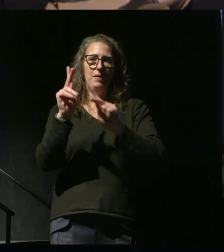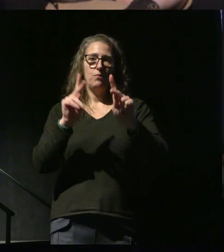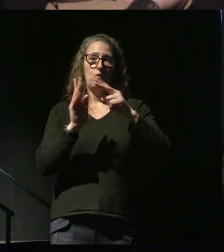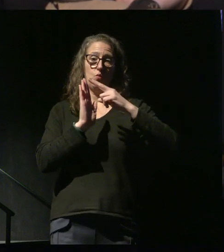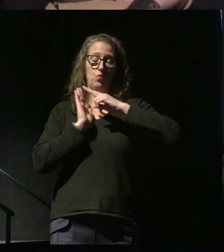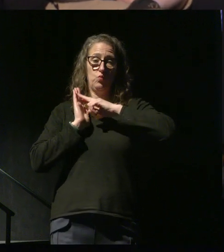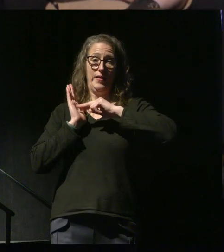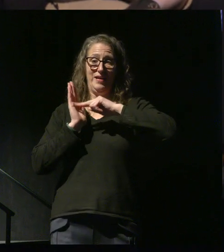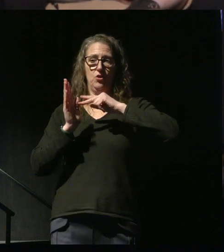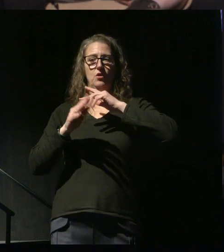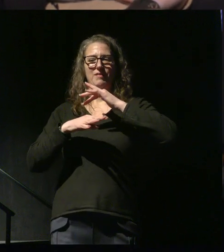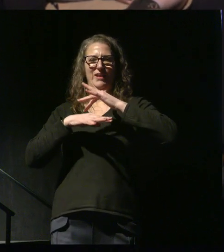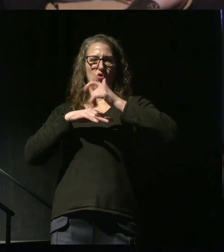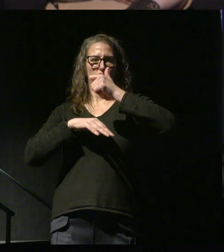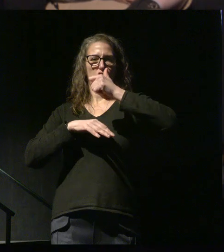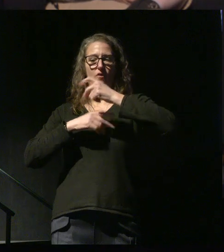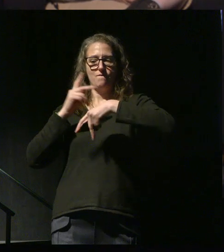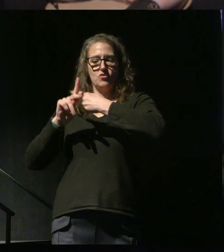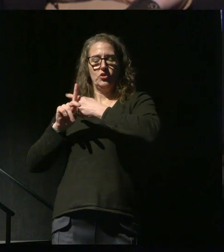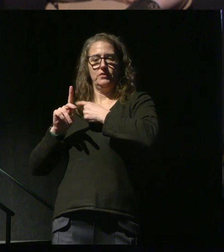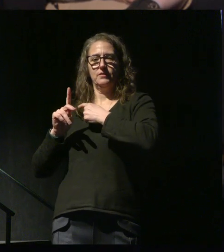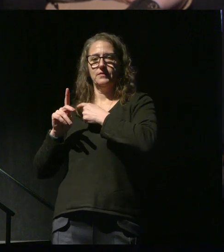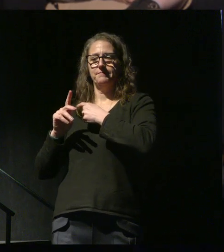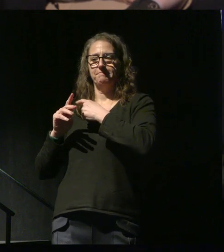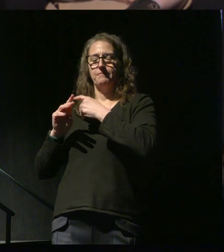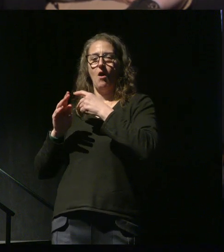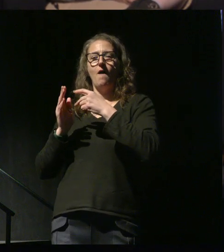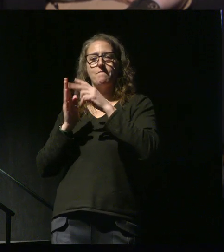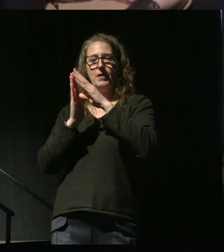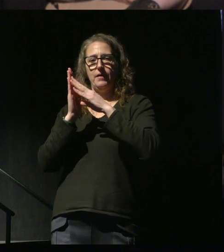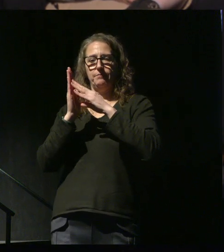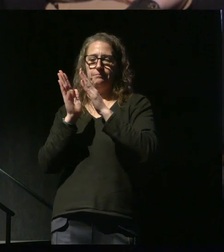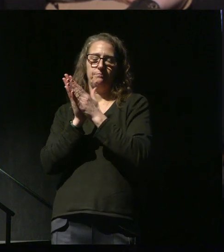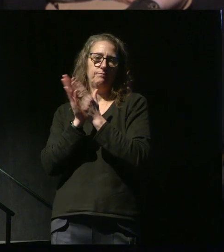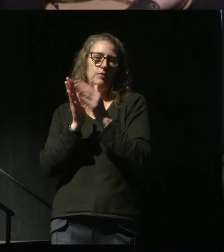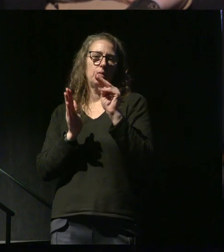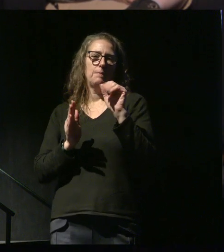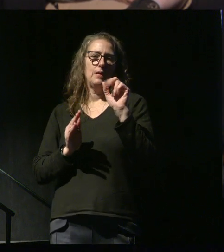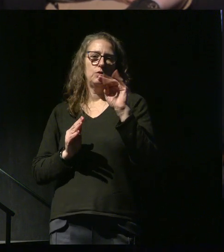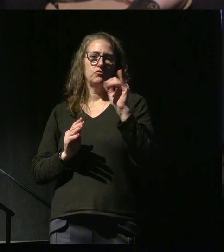of manuscripts. And you know, like from my dad to Teraffe